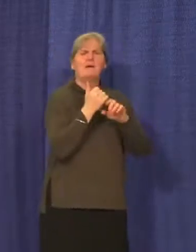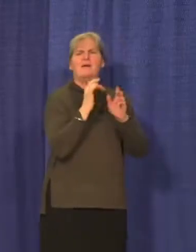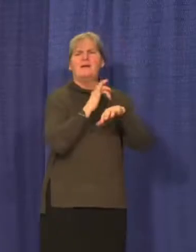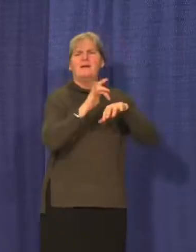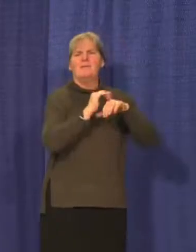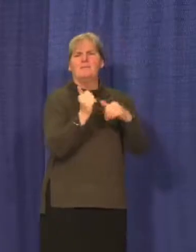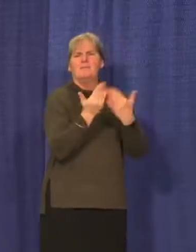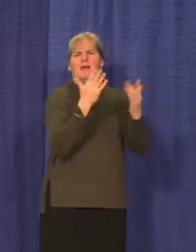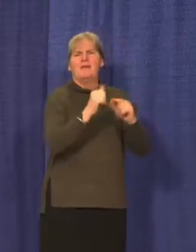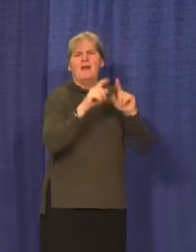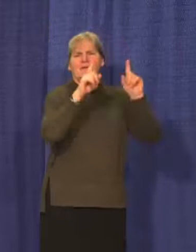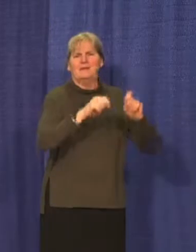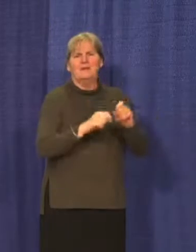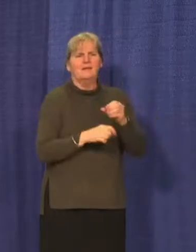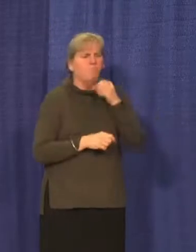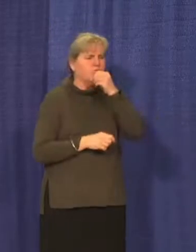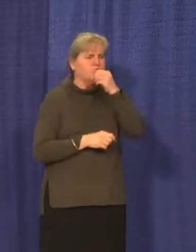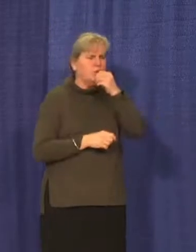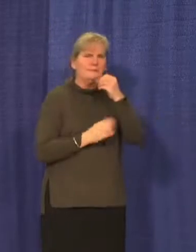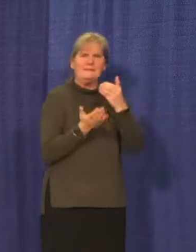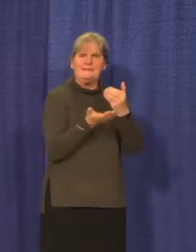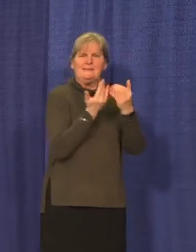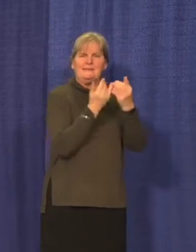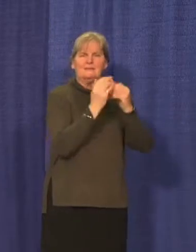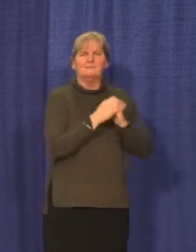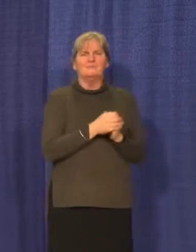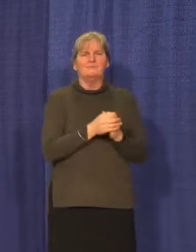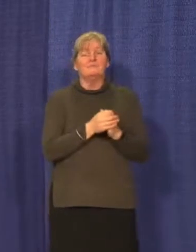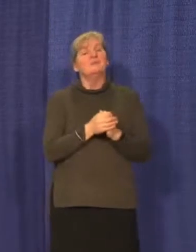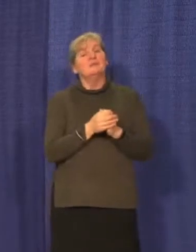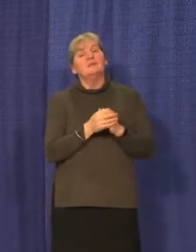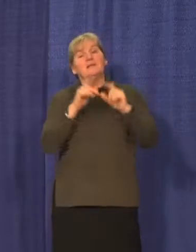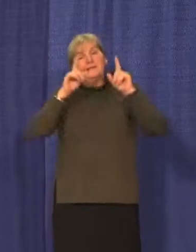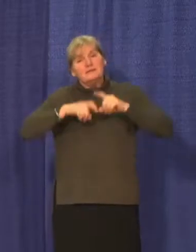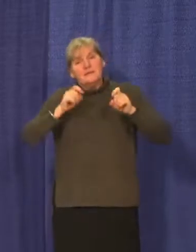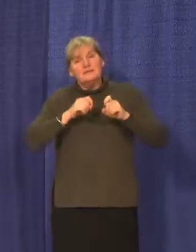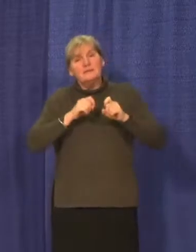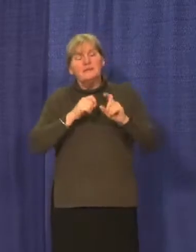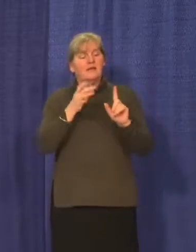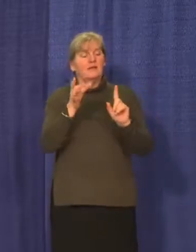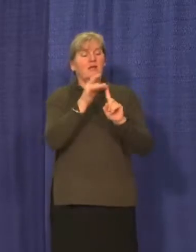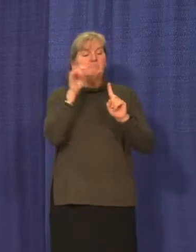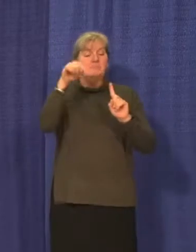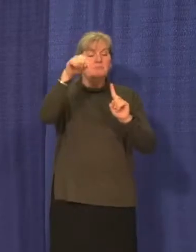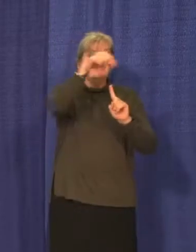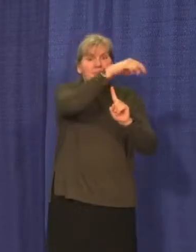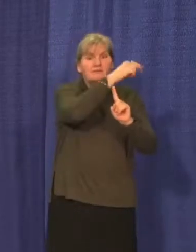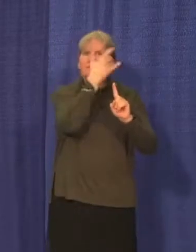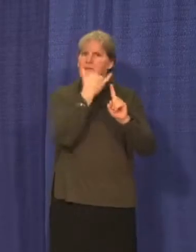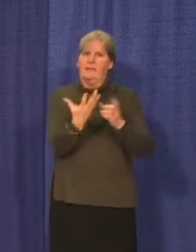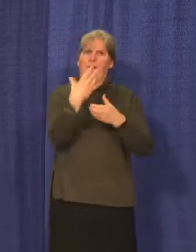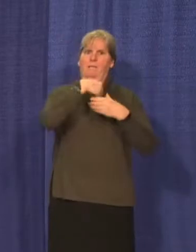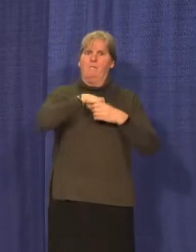available here in Yukon. Testing in tracing are still essential in our efforts to manage this pandemic.